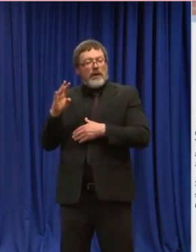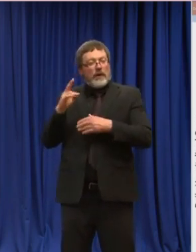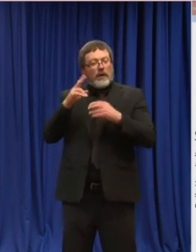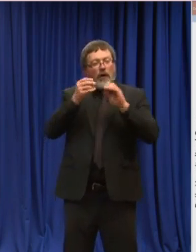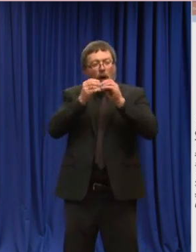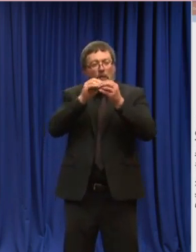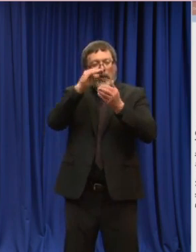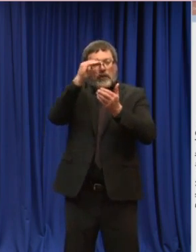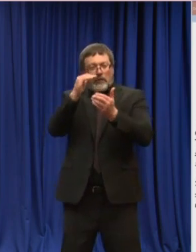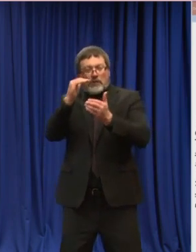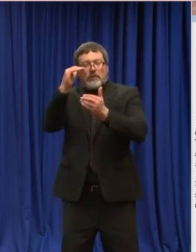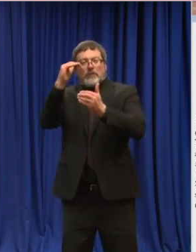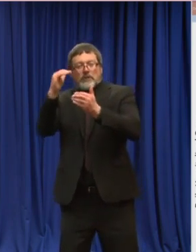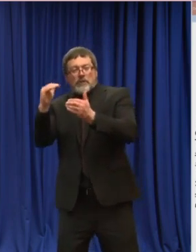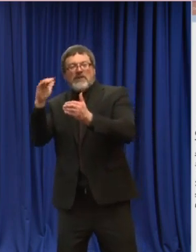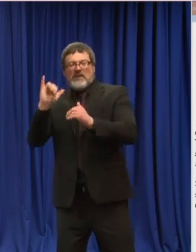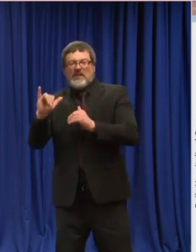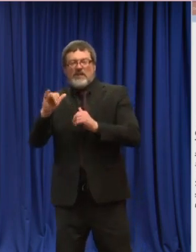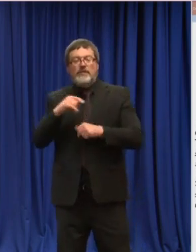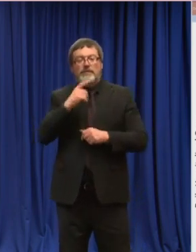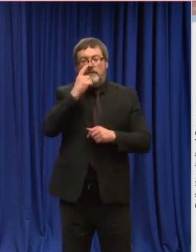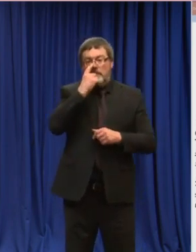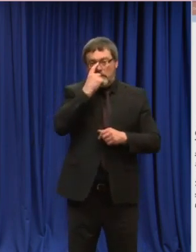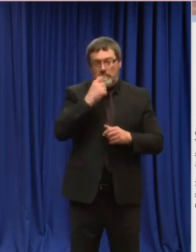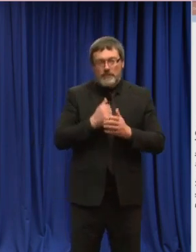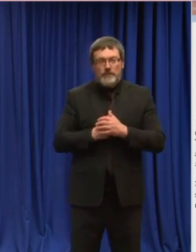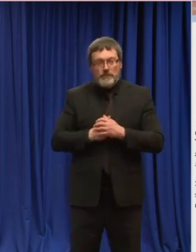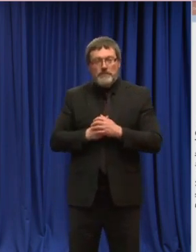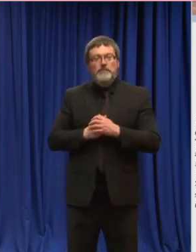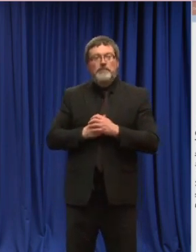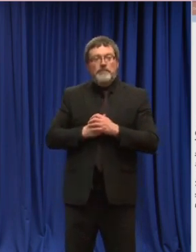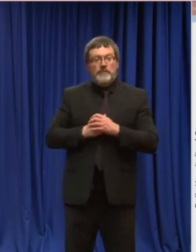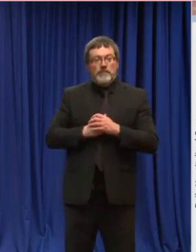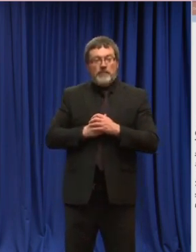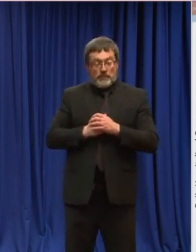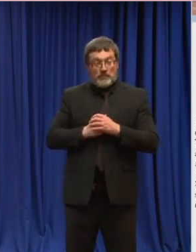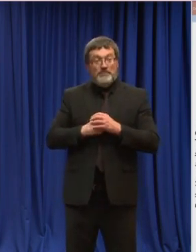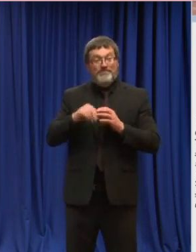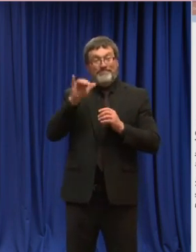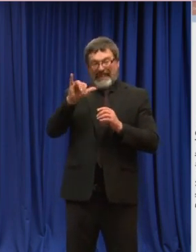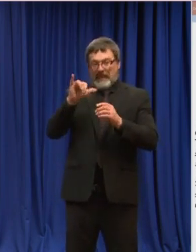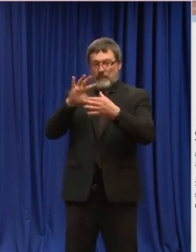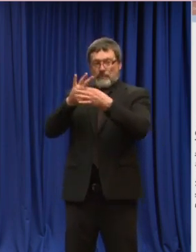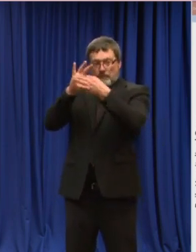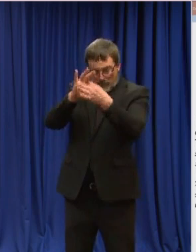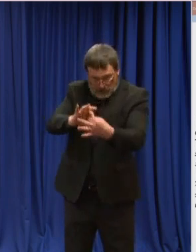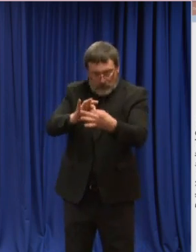PERIOD OF FIVE OR SO DAYS LAST WEEK WHERE OUR HOSPITAL CENSUS COVID-19 HOSPITALIZATIONS WAS STABLE.